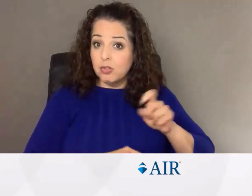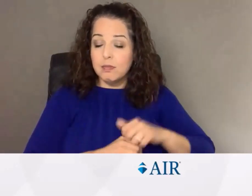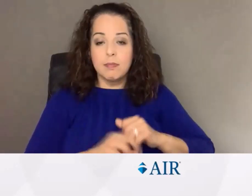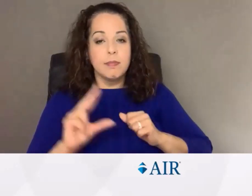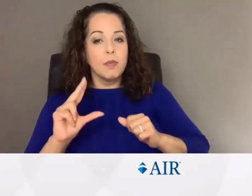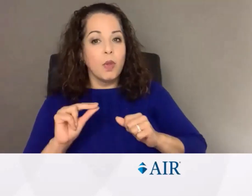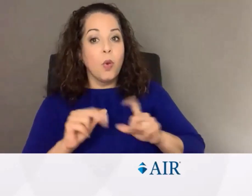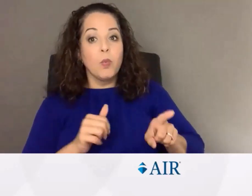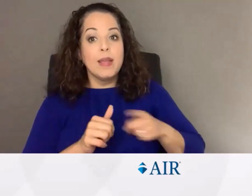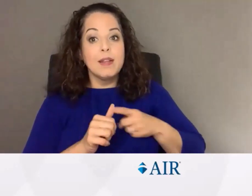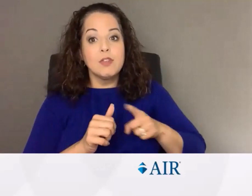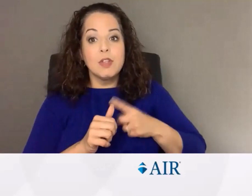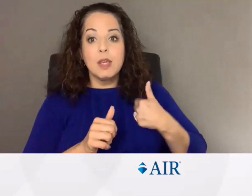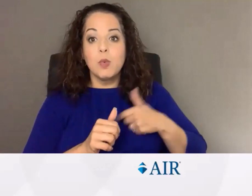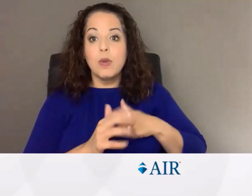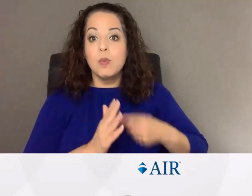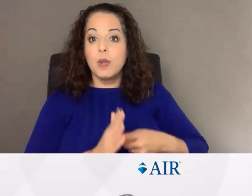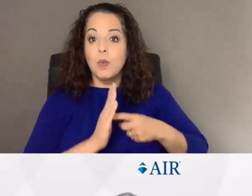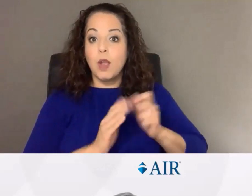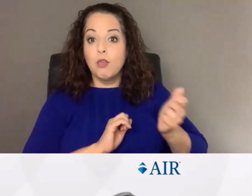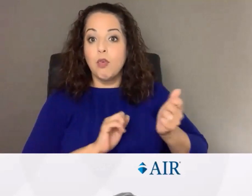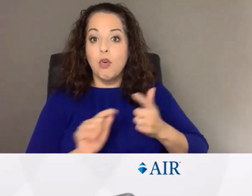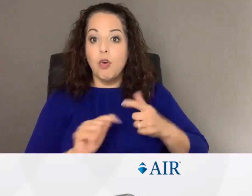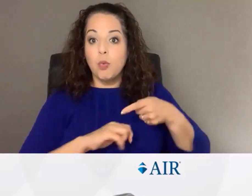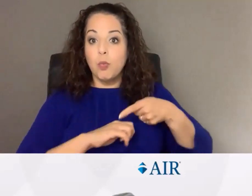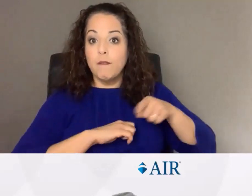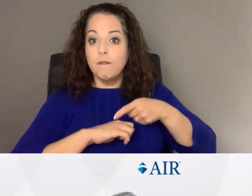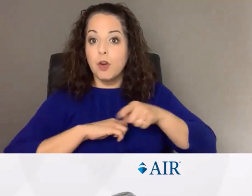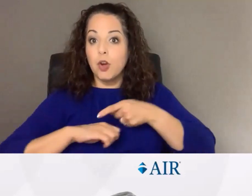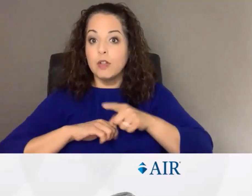required that all referrals from the Area Agency on Aging